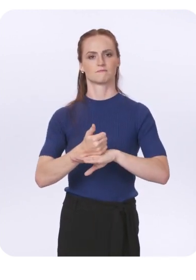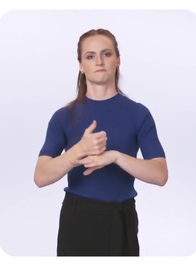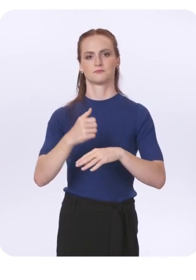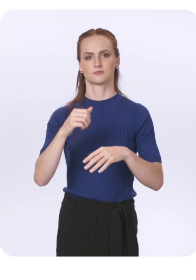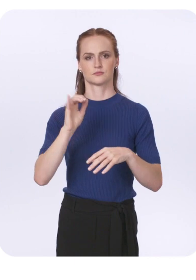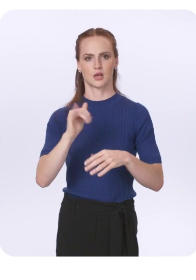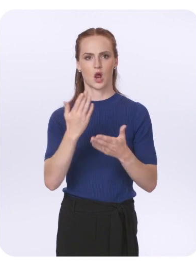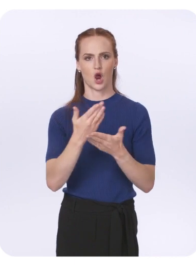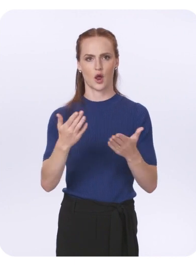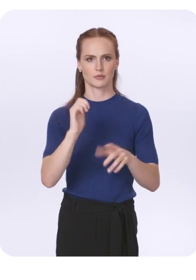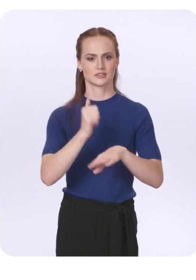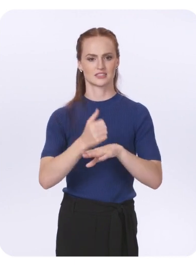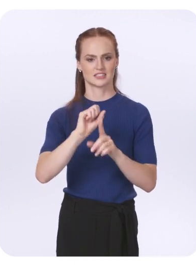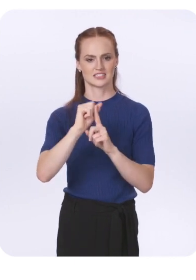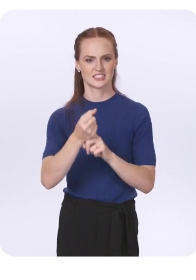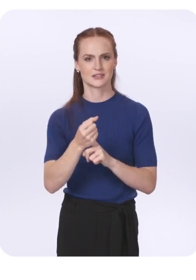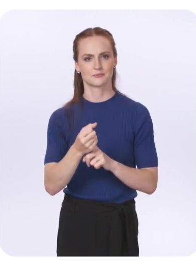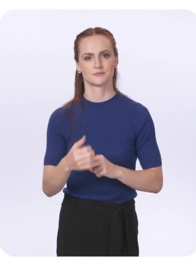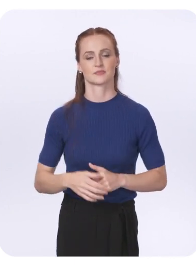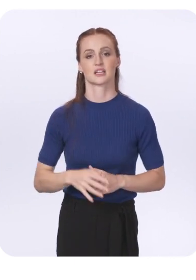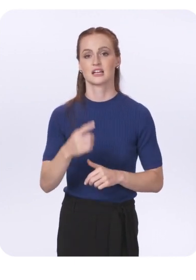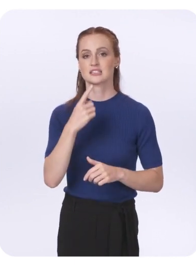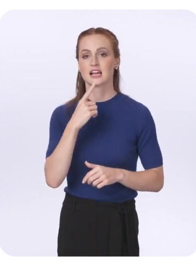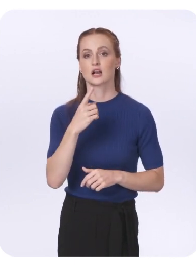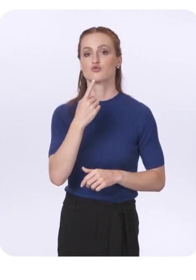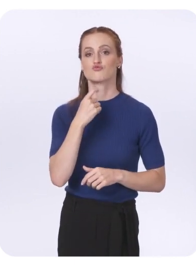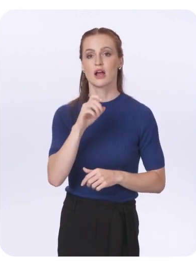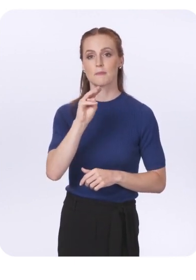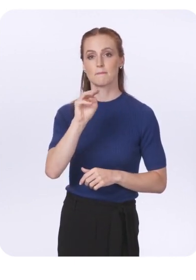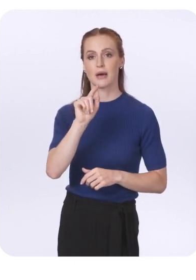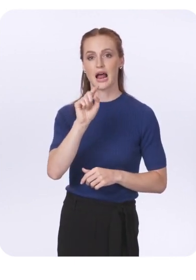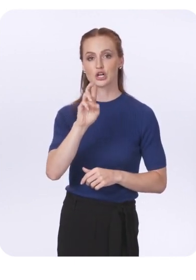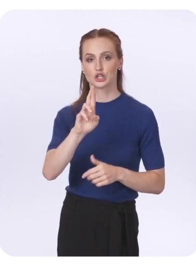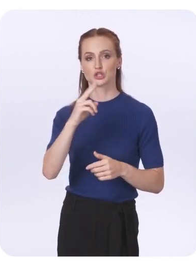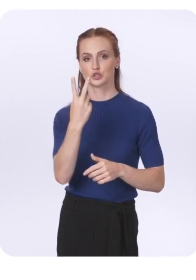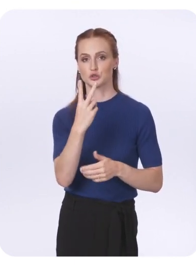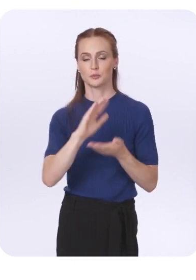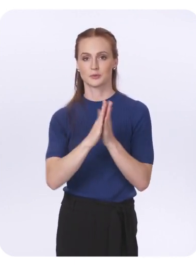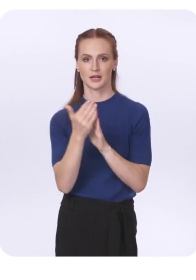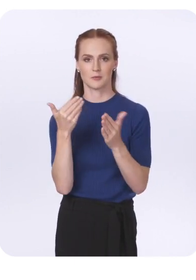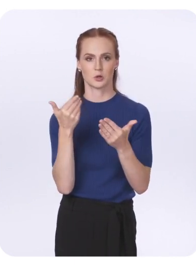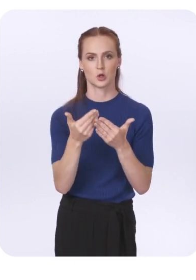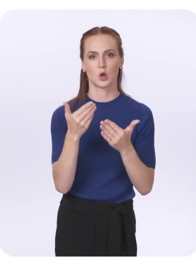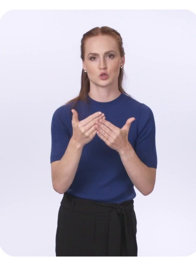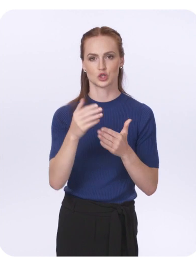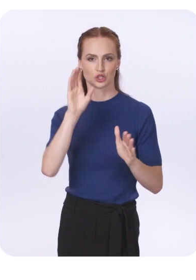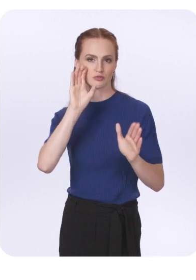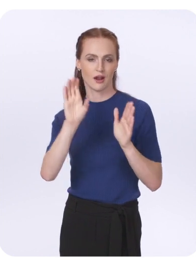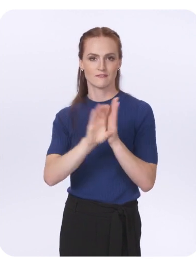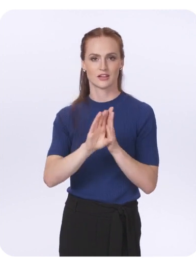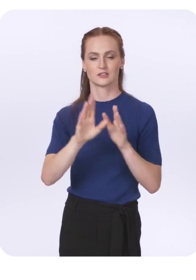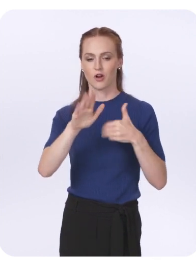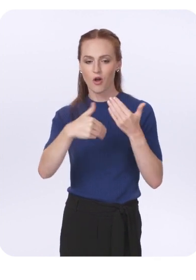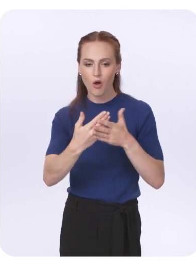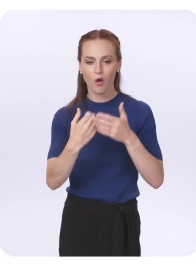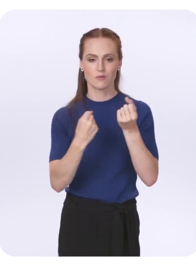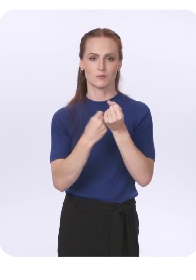and they described this as inching Red Matter 2 closer to graphics parity on all of their supported platforms.